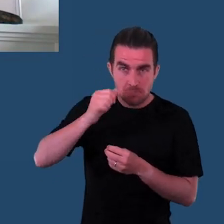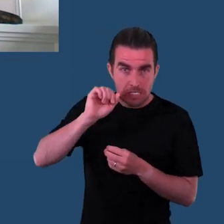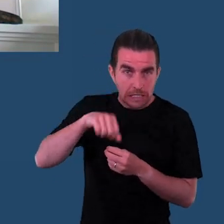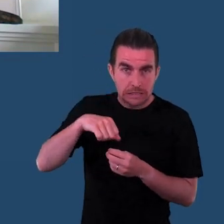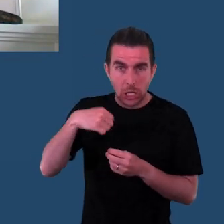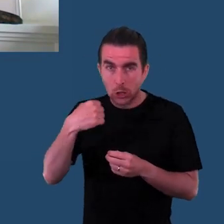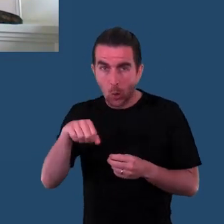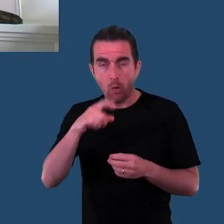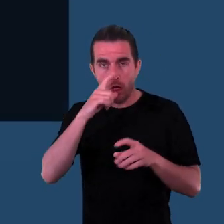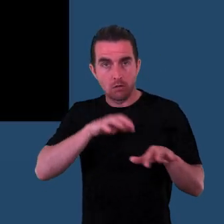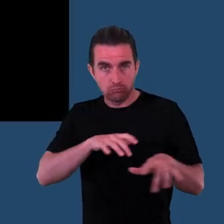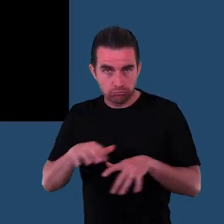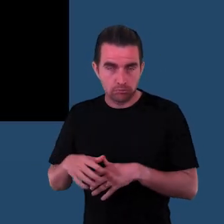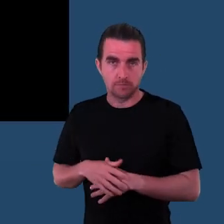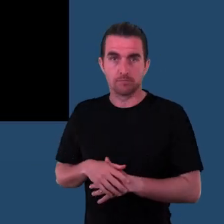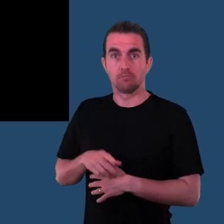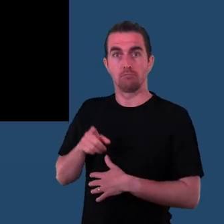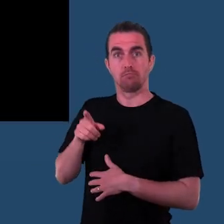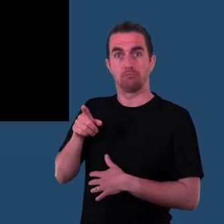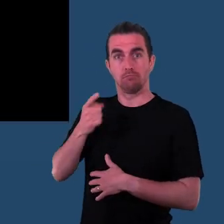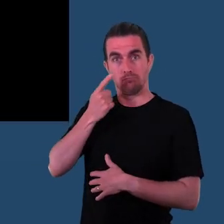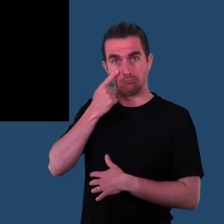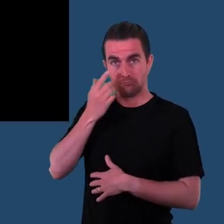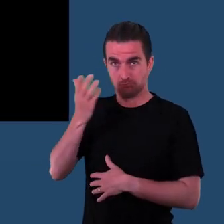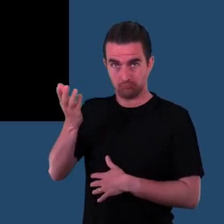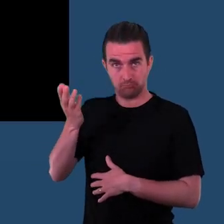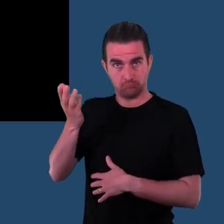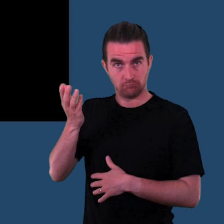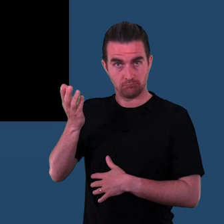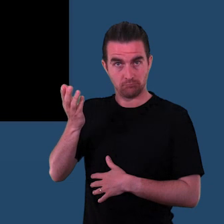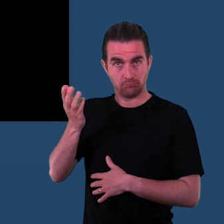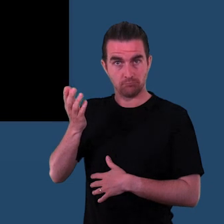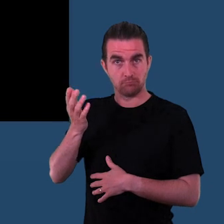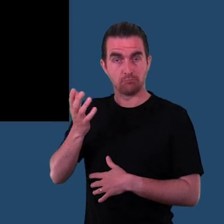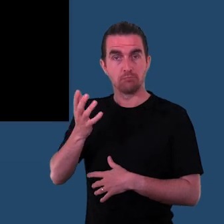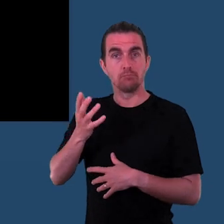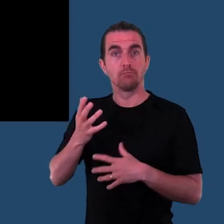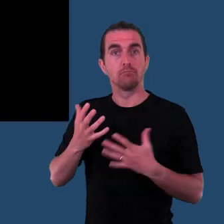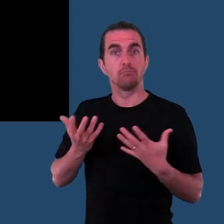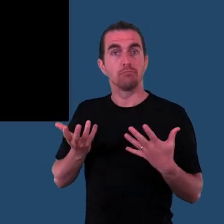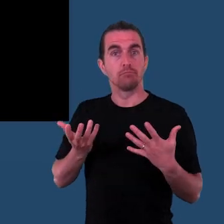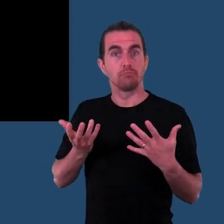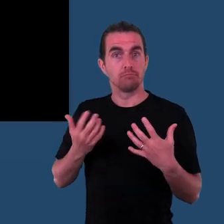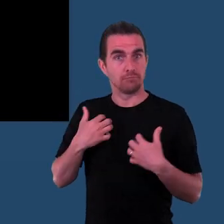is this a dinosaur, yes or no? So, let's take a look at this skeleton.